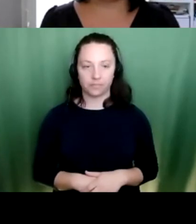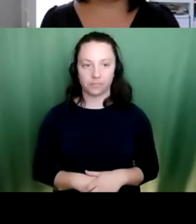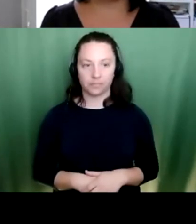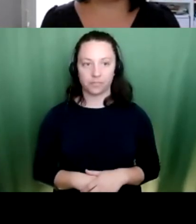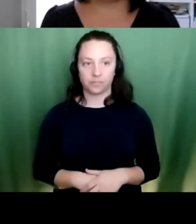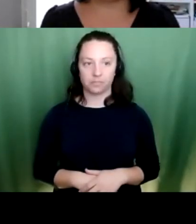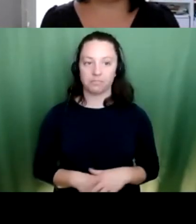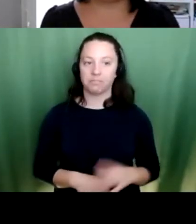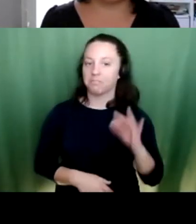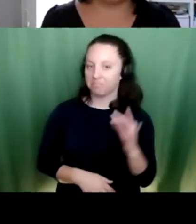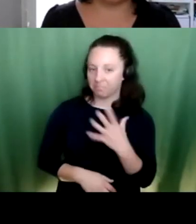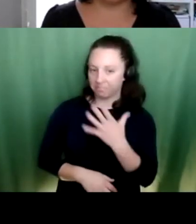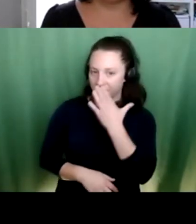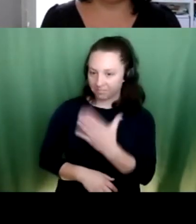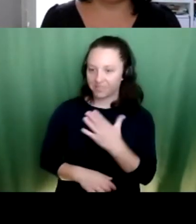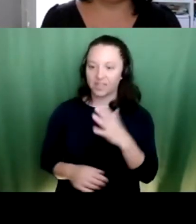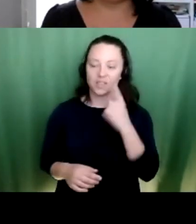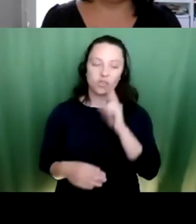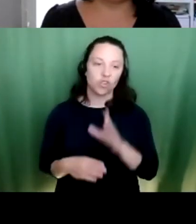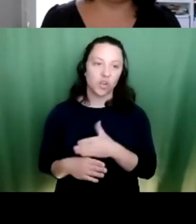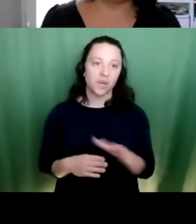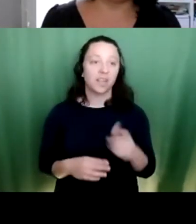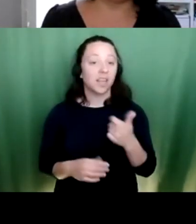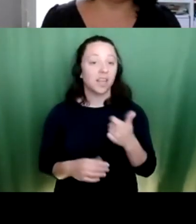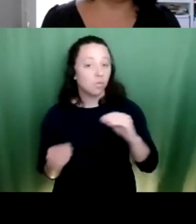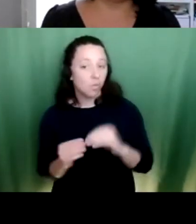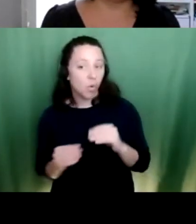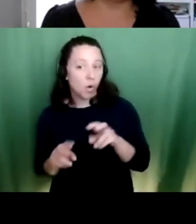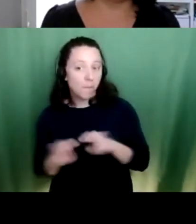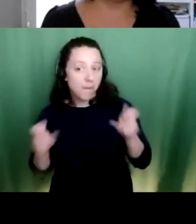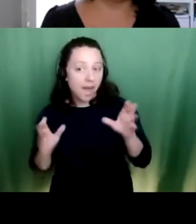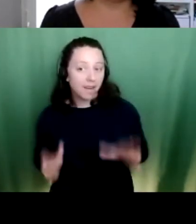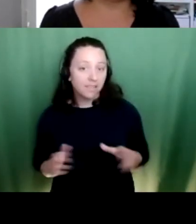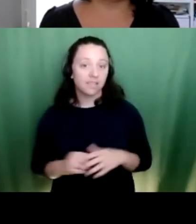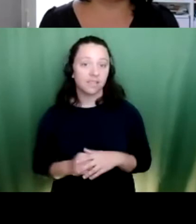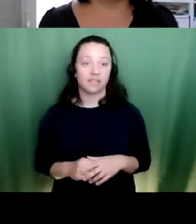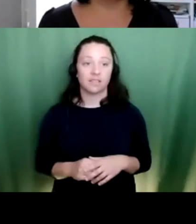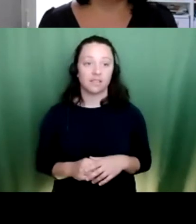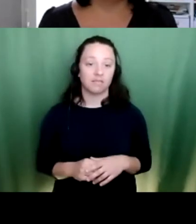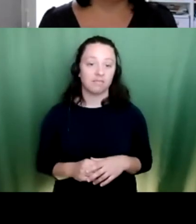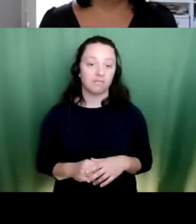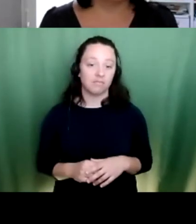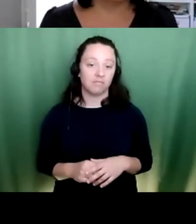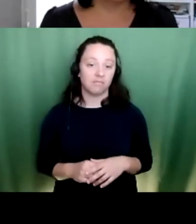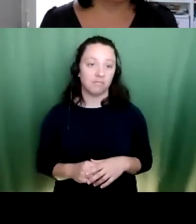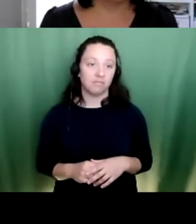Thanks for sharing. Any other panelists have other thoughts on this?